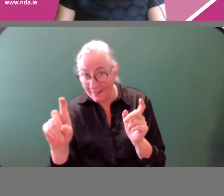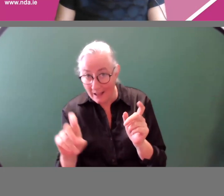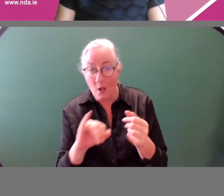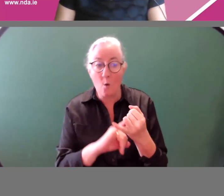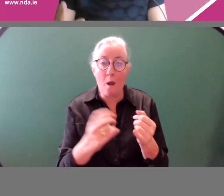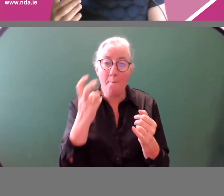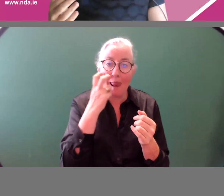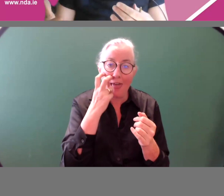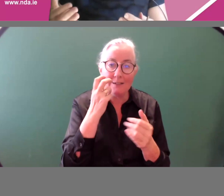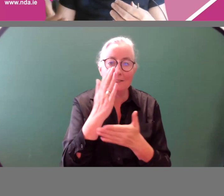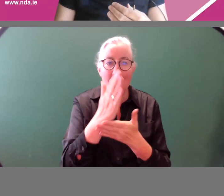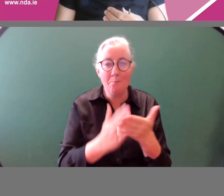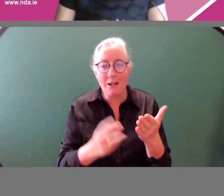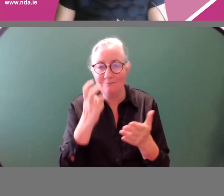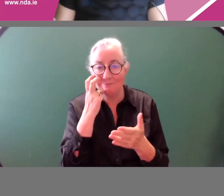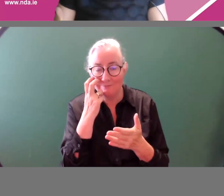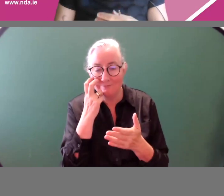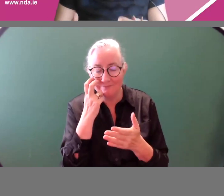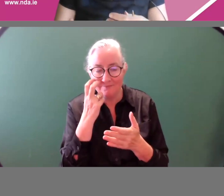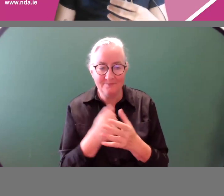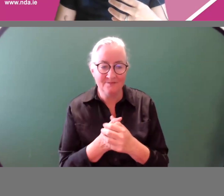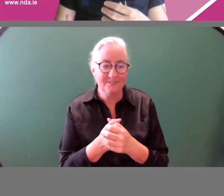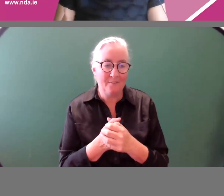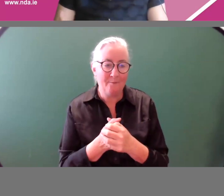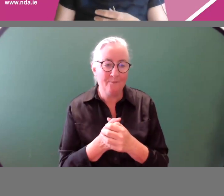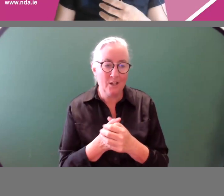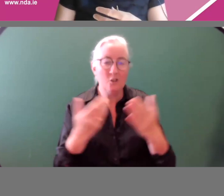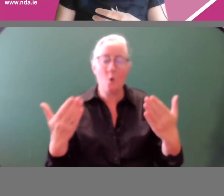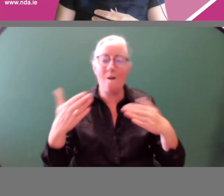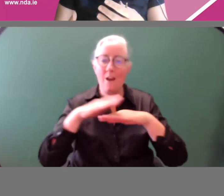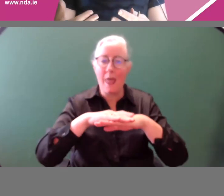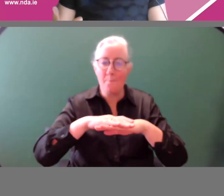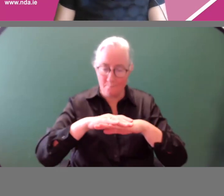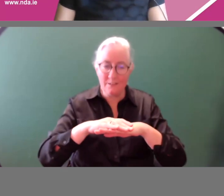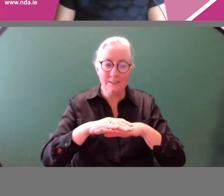sighted. Just to give an example of the overlap between built environment and ICT this lift